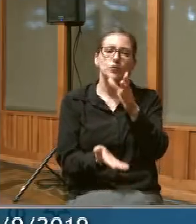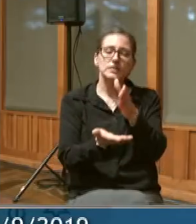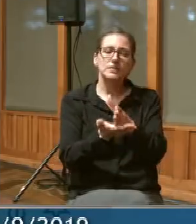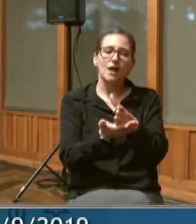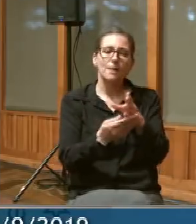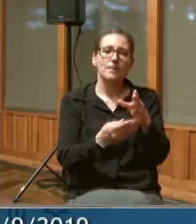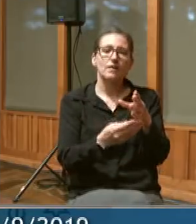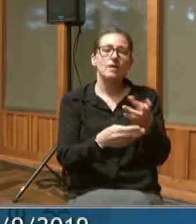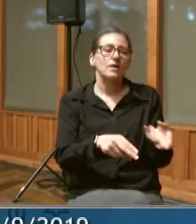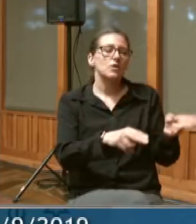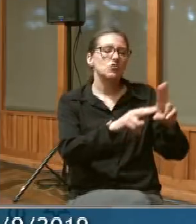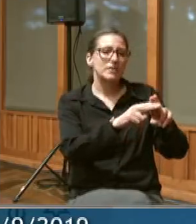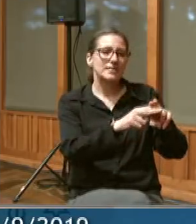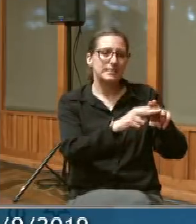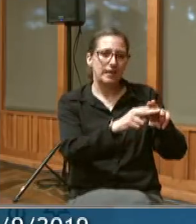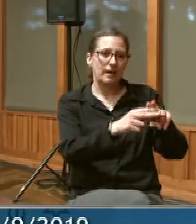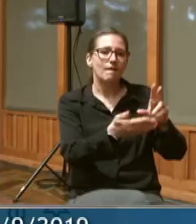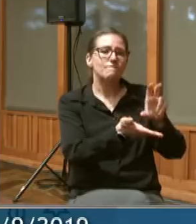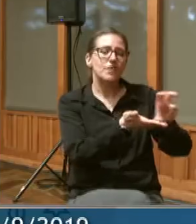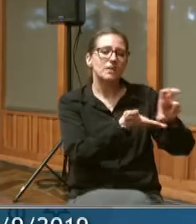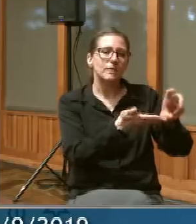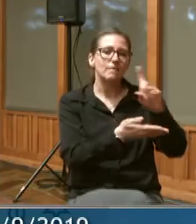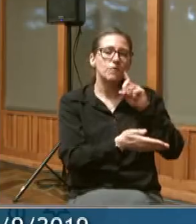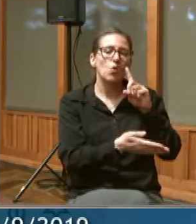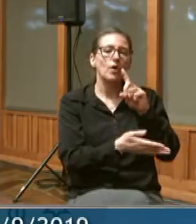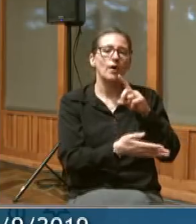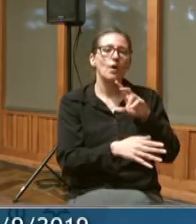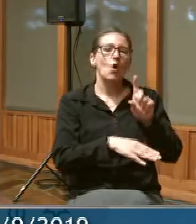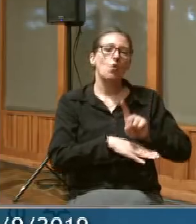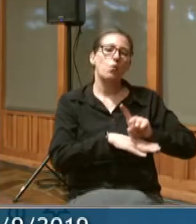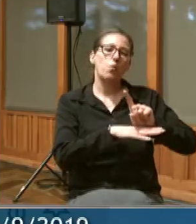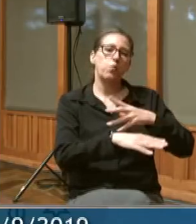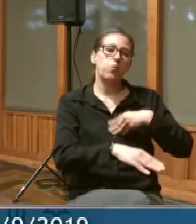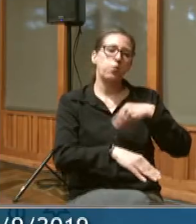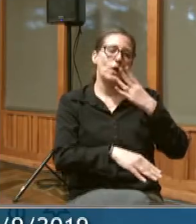AROUND 34%. IF THE BUDGET IS TRULY MORAL DOCUMENT THE CITY OF PORTLAND MUST STOP INCREASING FUNDING FOR